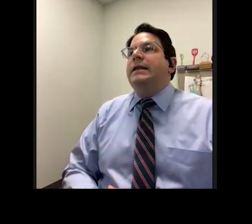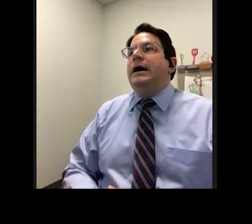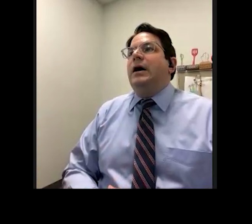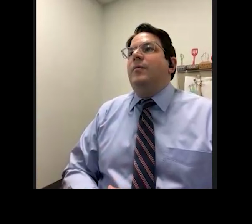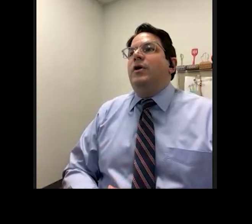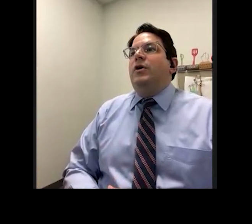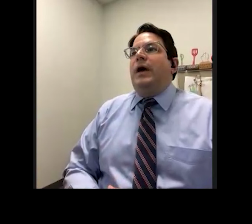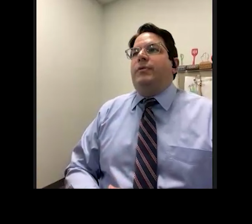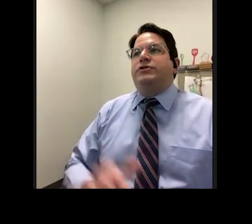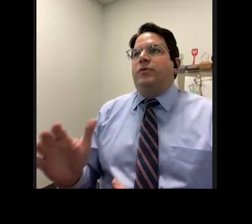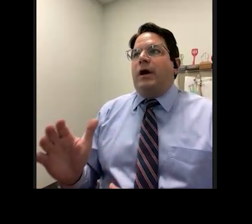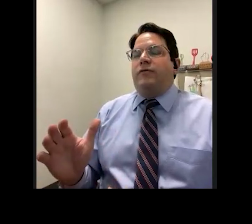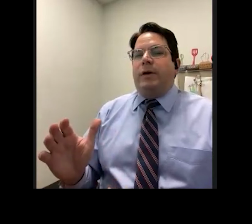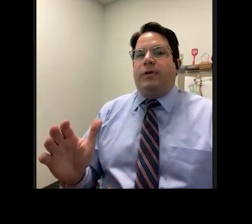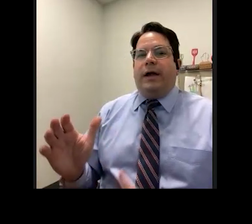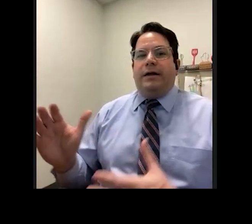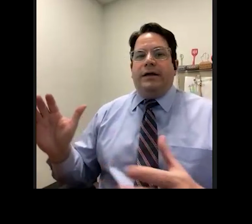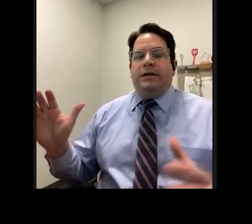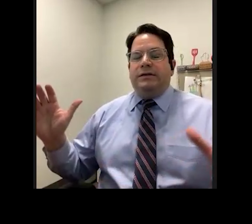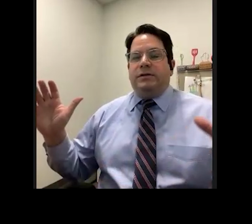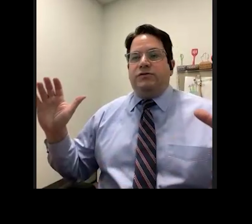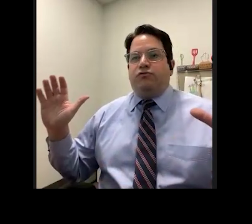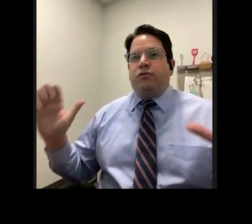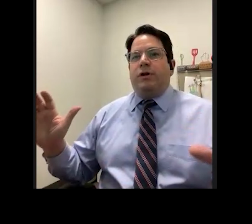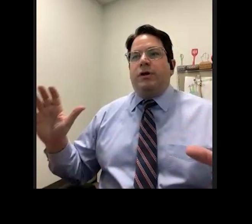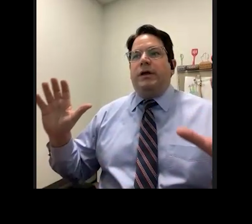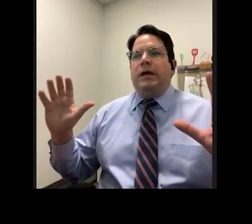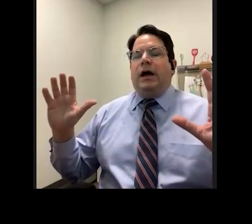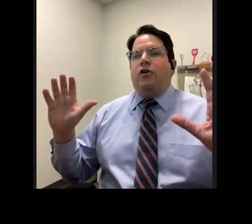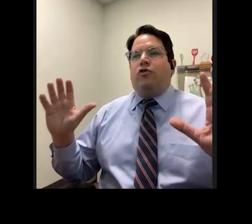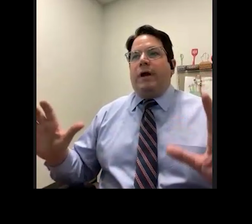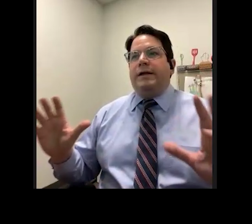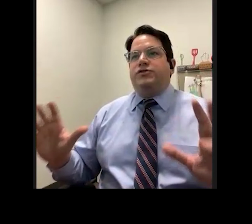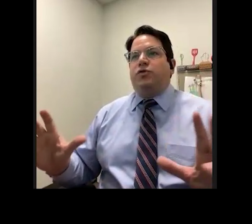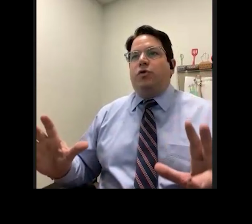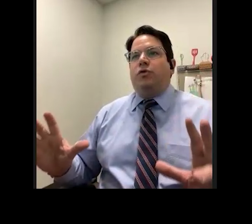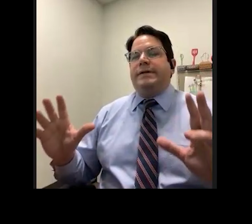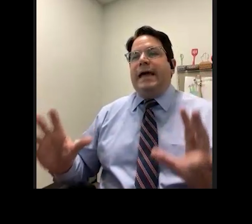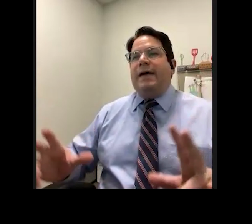And that personal recovery plan is really a great tool